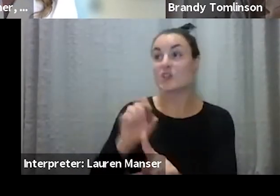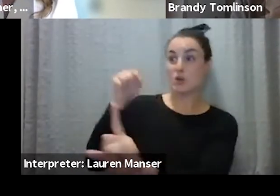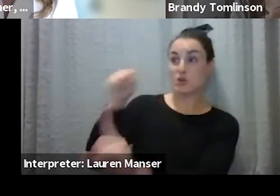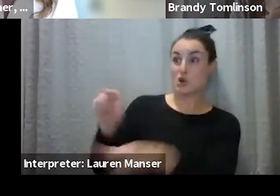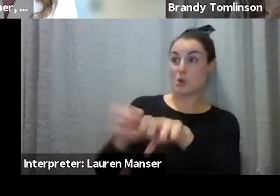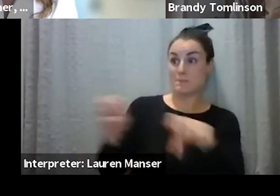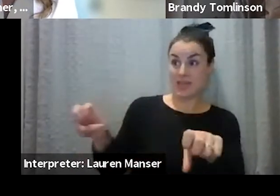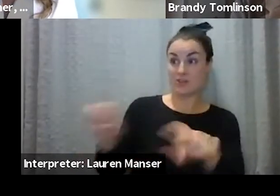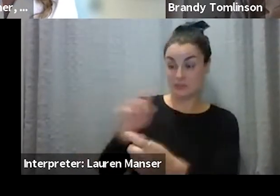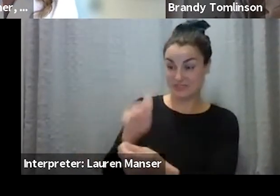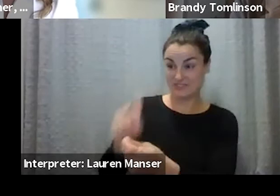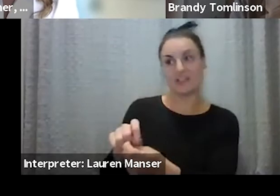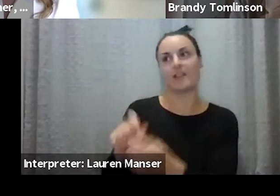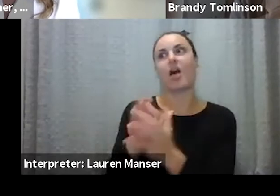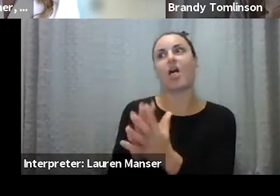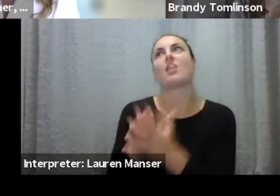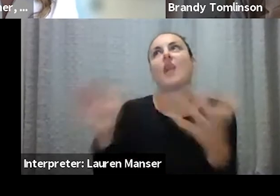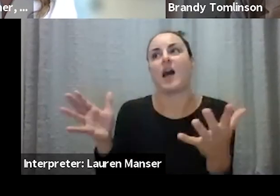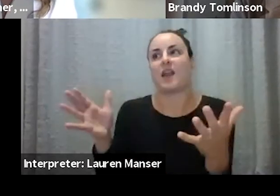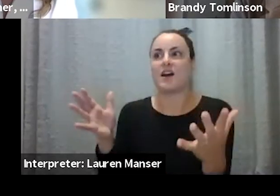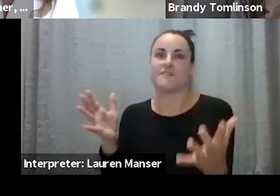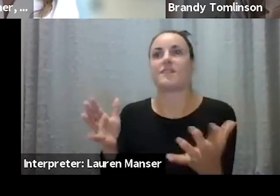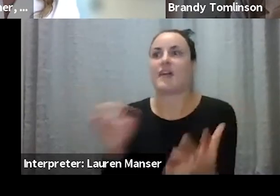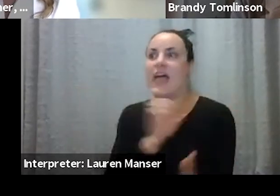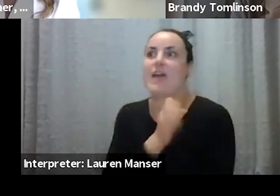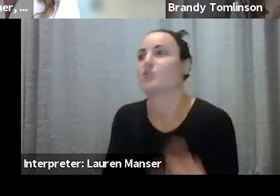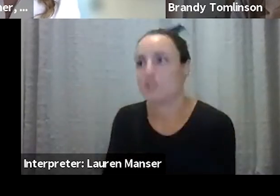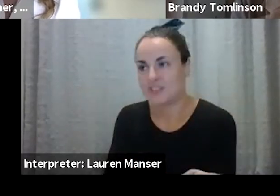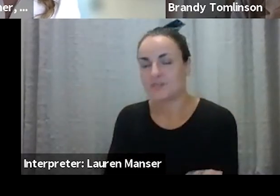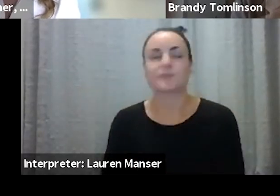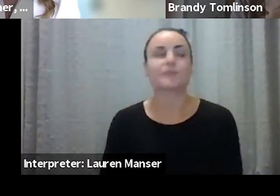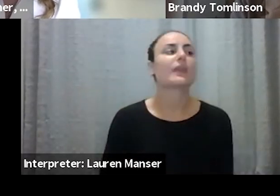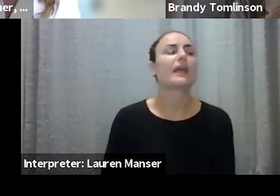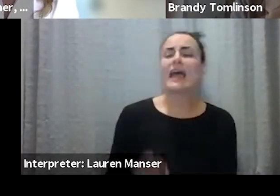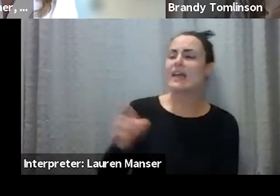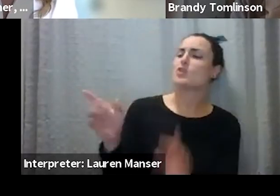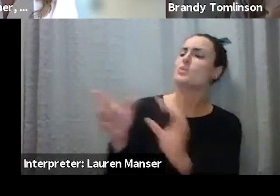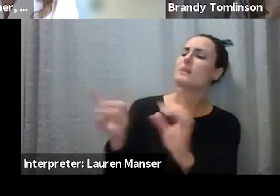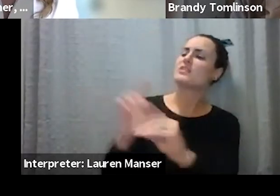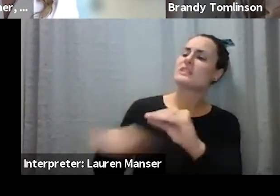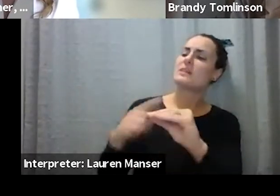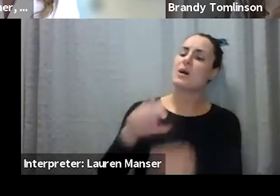And as you spoke about in the beginning, you were talking about the secondary level school districts.